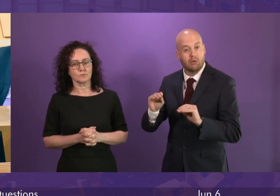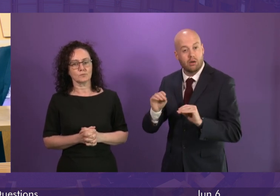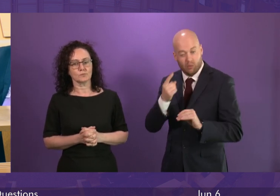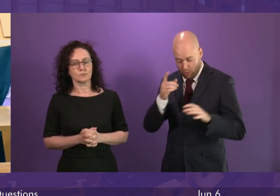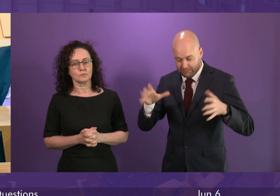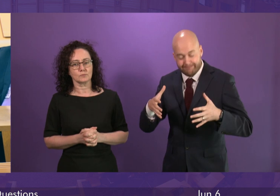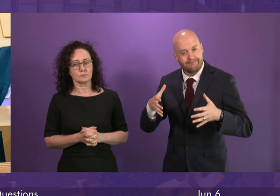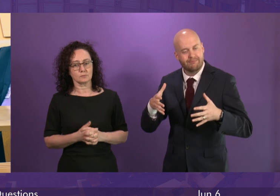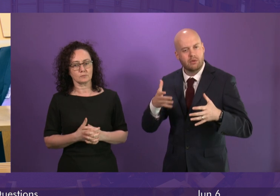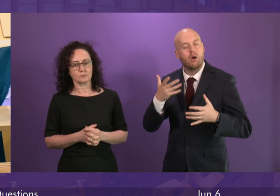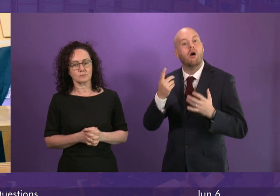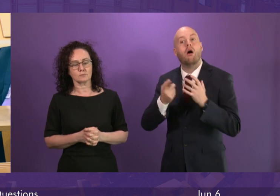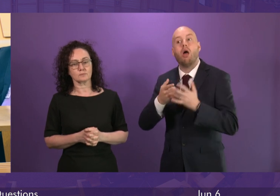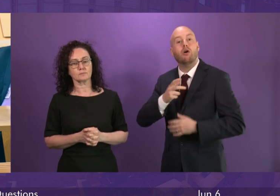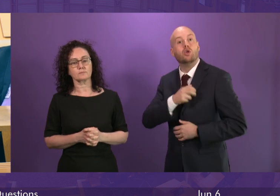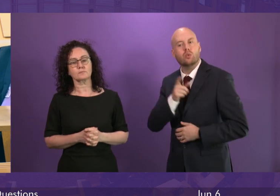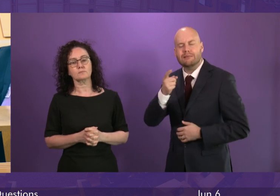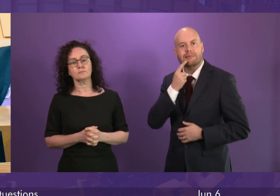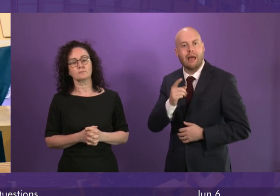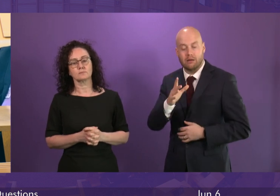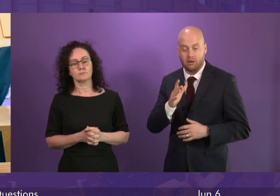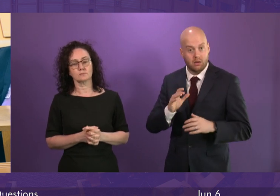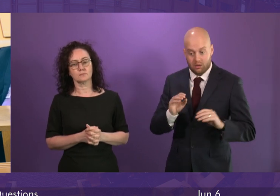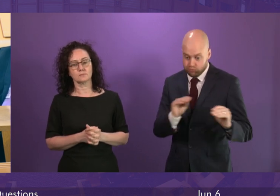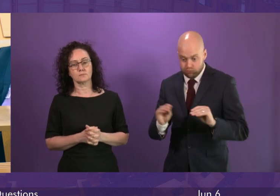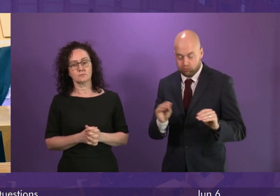Teachers saying that the issue is causing “intolerable” workload and stress or the